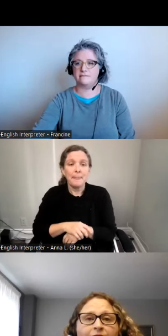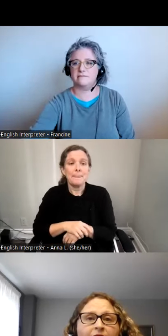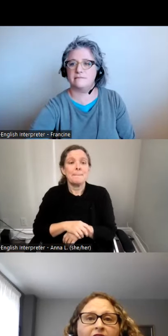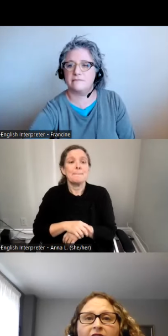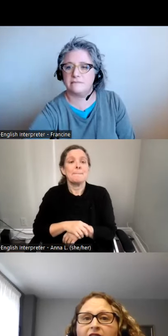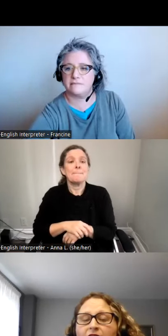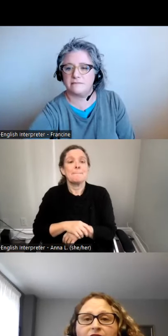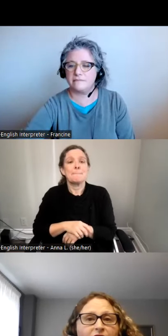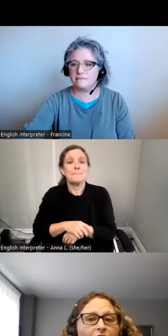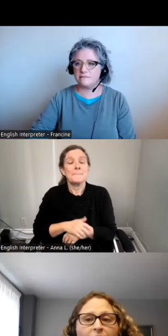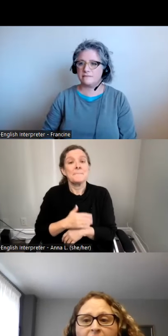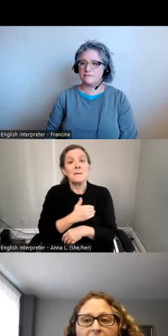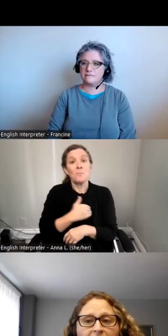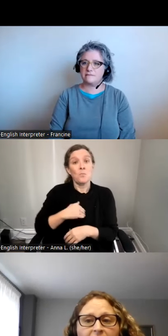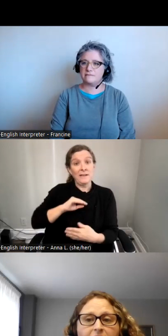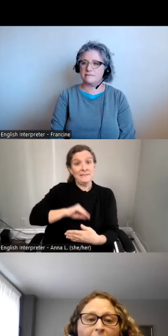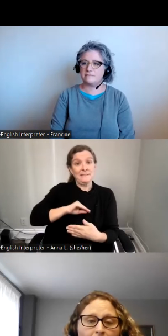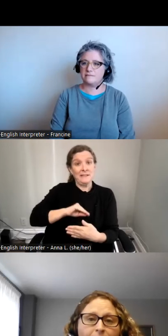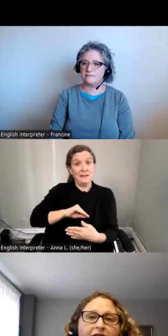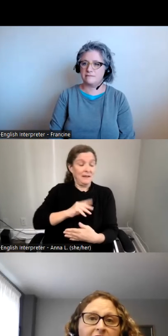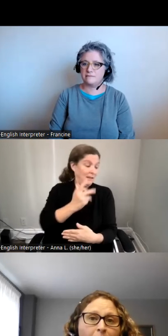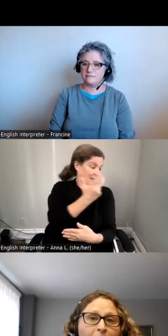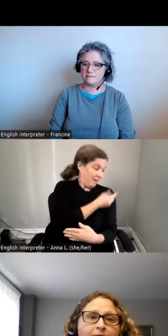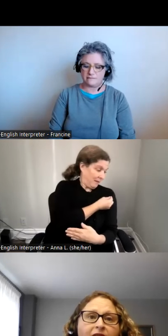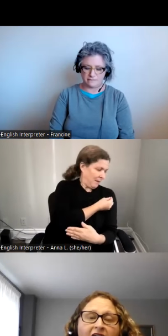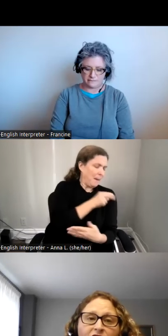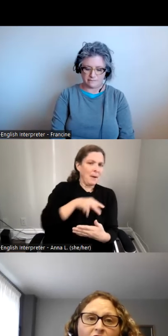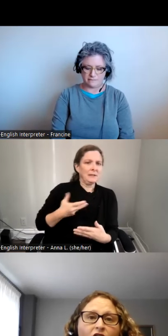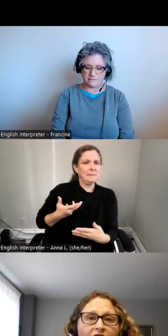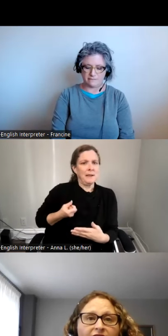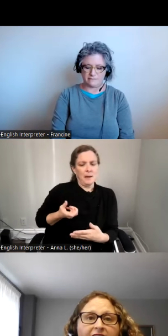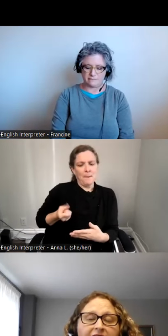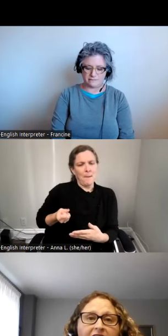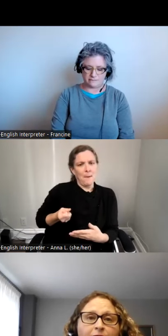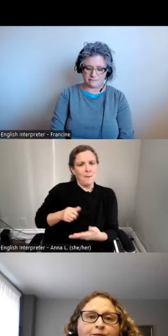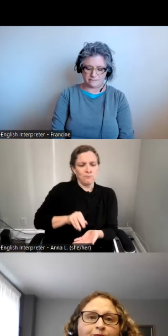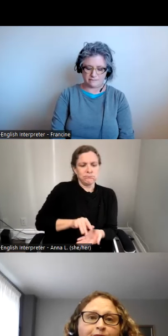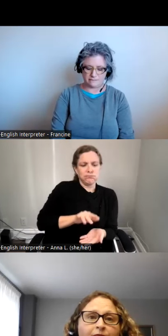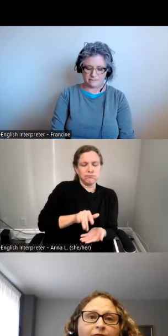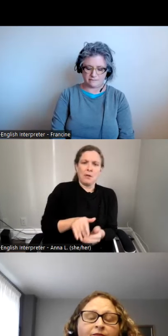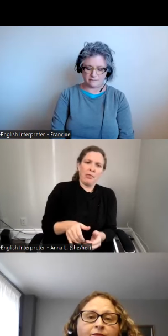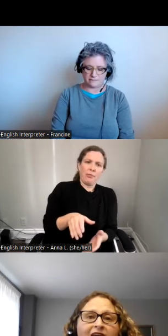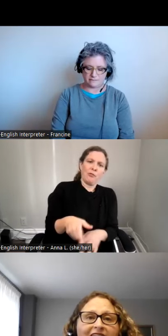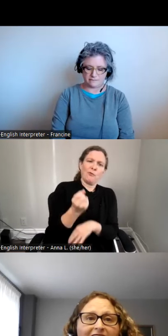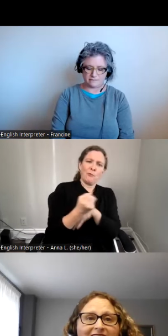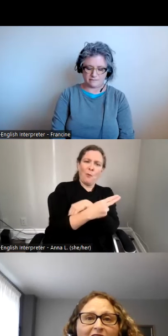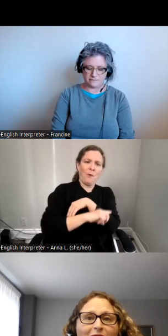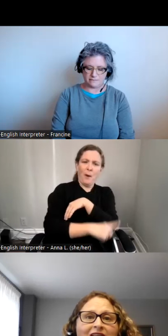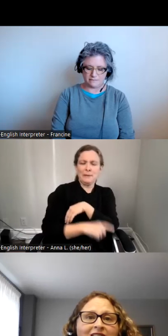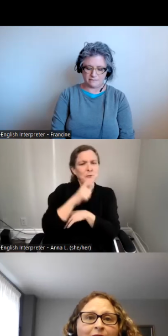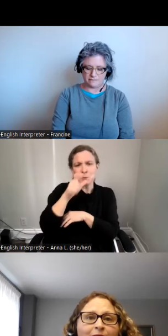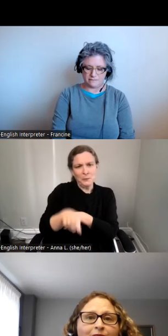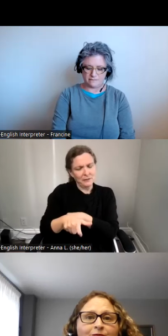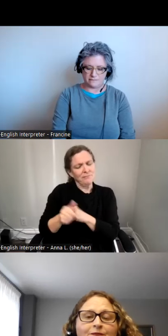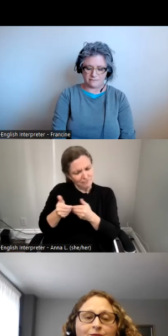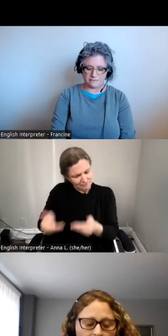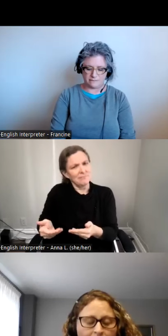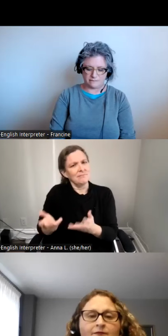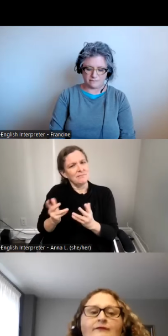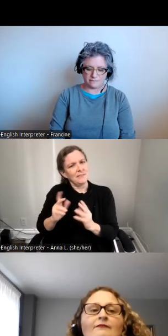forward as soon as